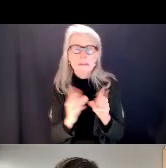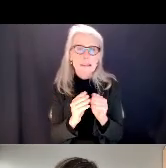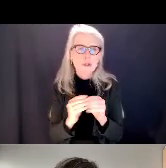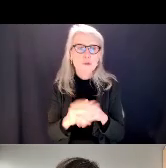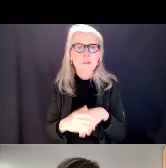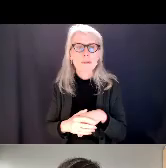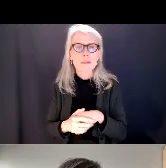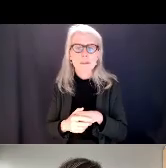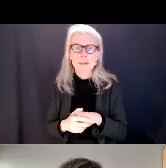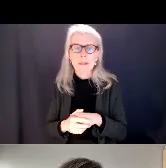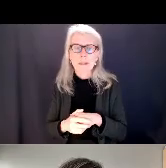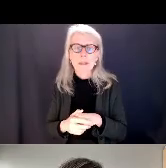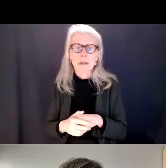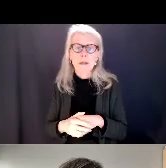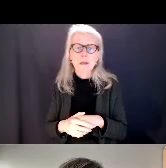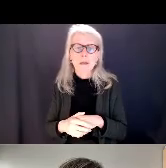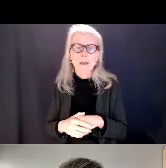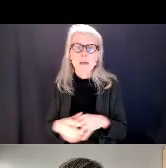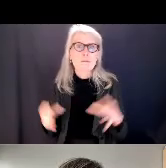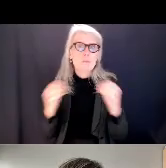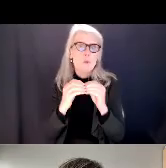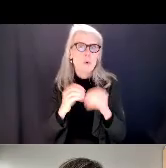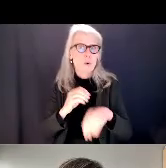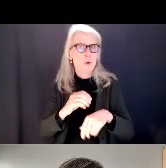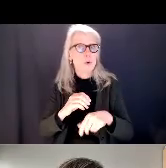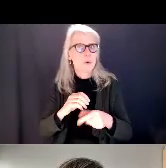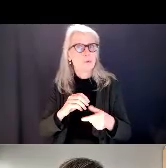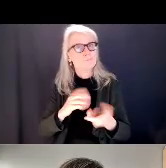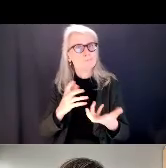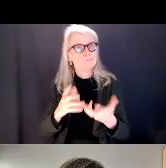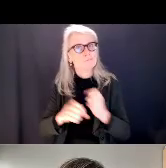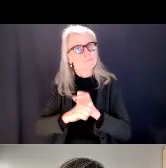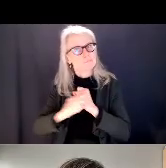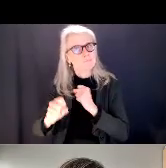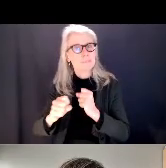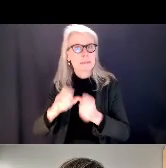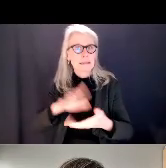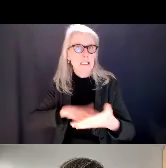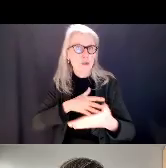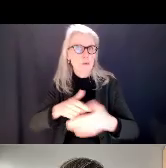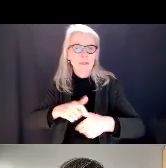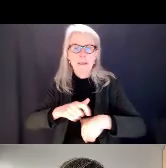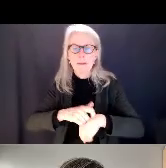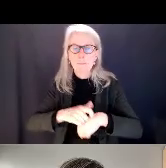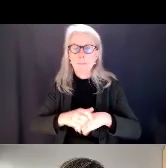um and increased direct hours. So those were some of the comments. And then some of the biggest